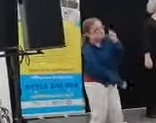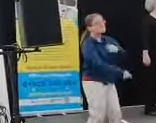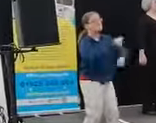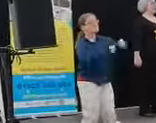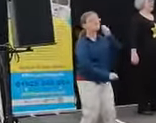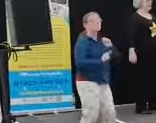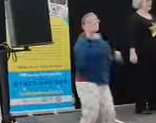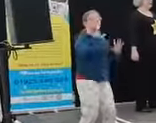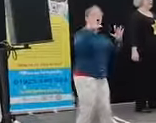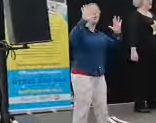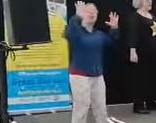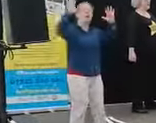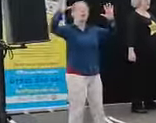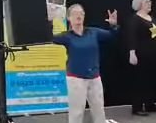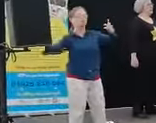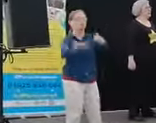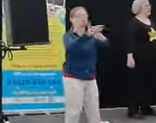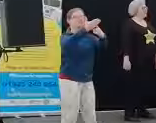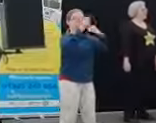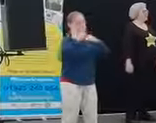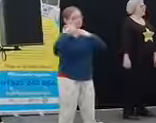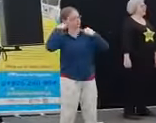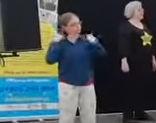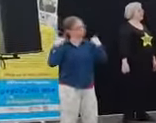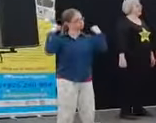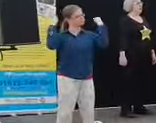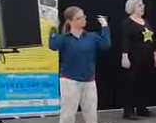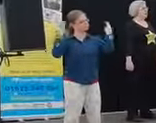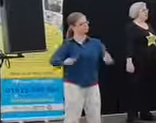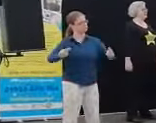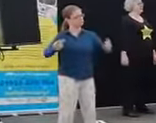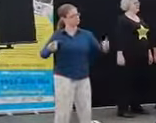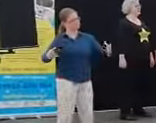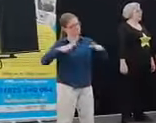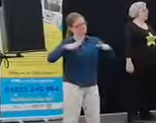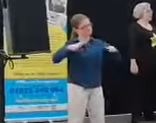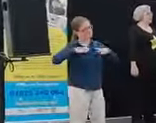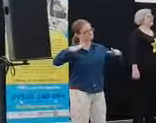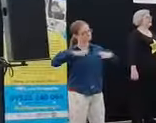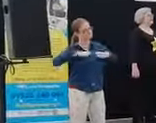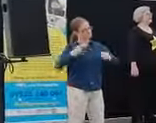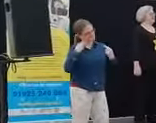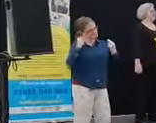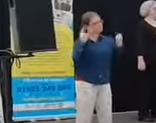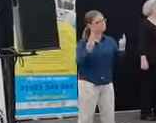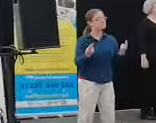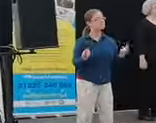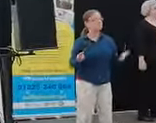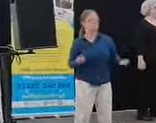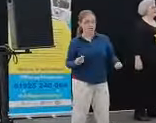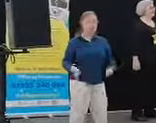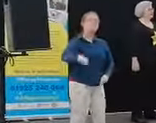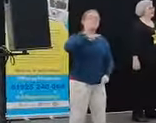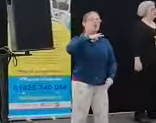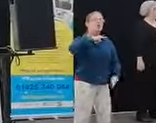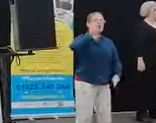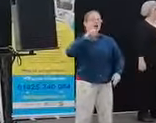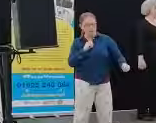You held me down, but I got up (hey!) Already brushing off the dust You hear my voice, your hear that sound